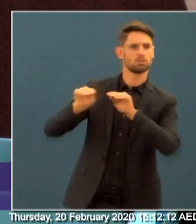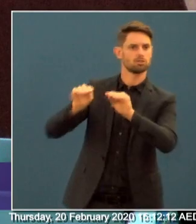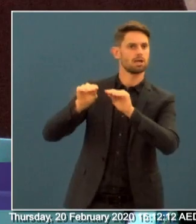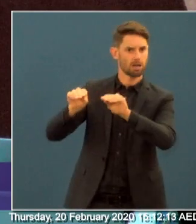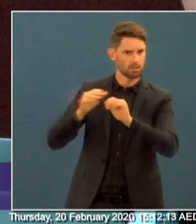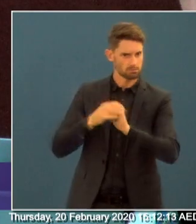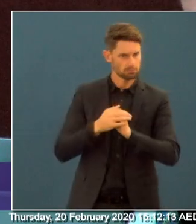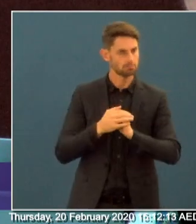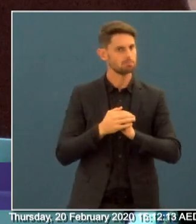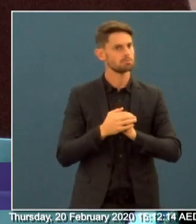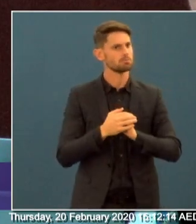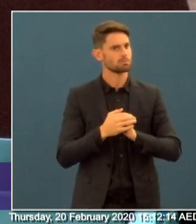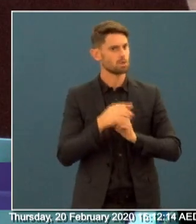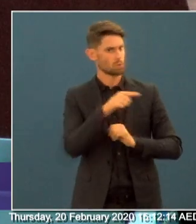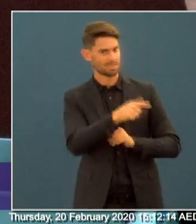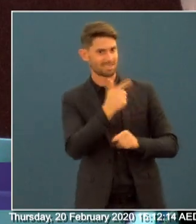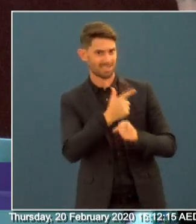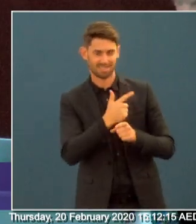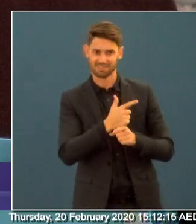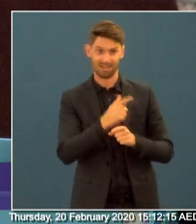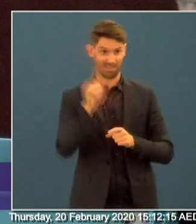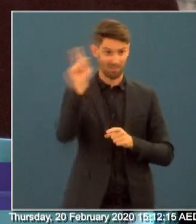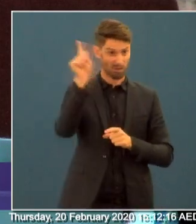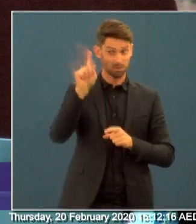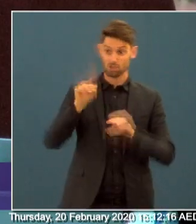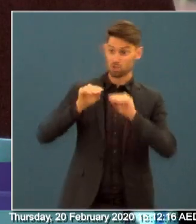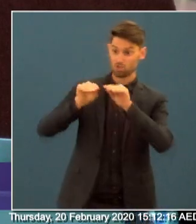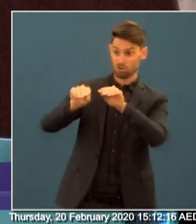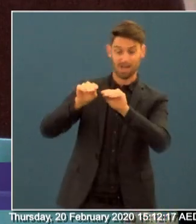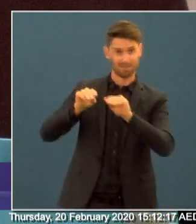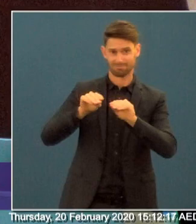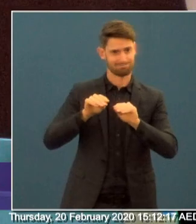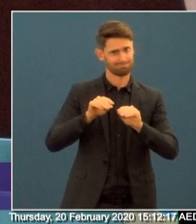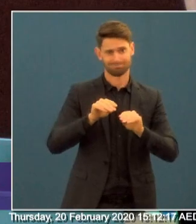to there being stark gaps in training. That's at paragraph 59. Yes.